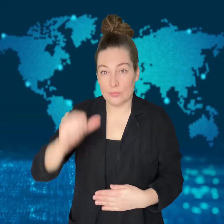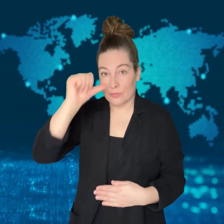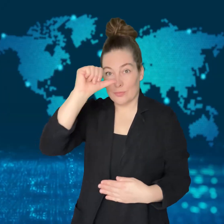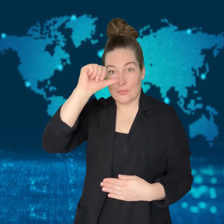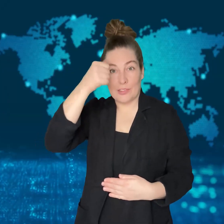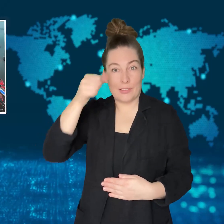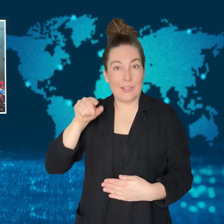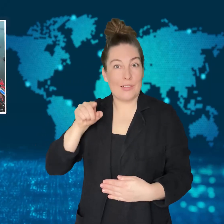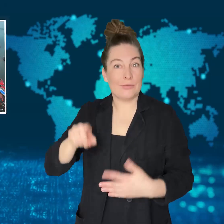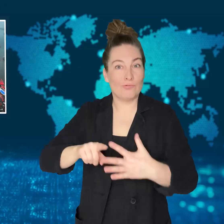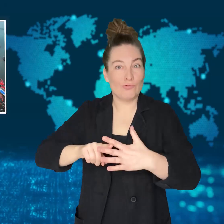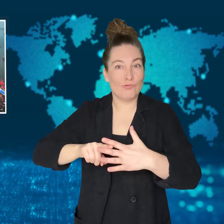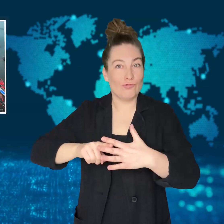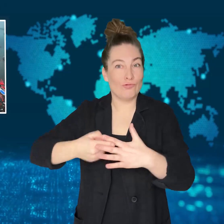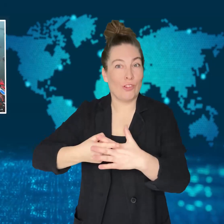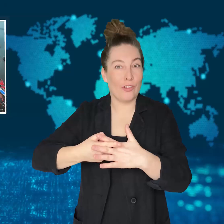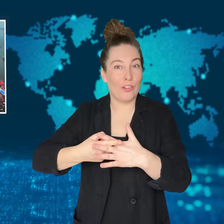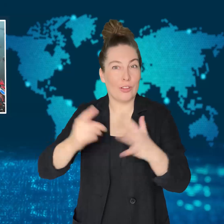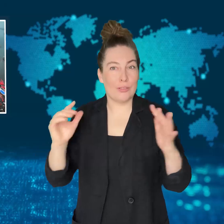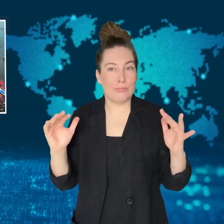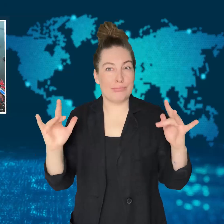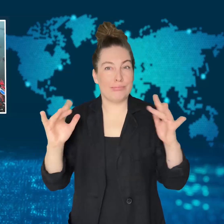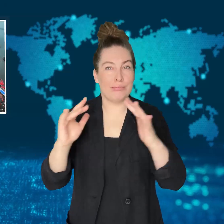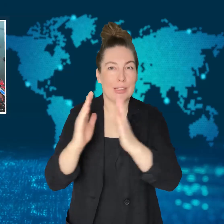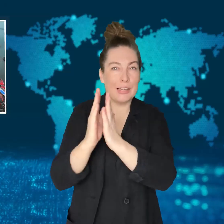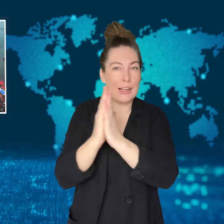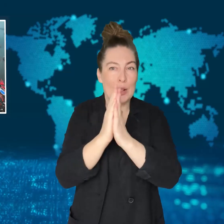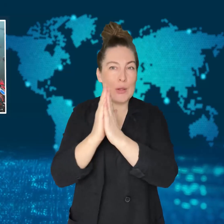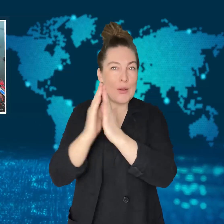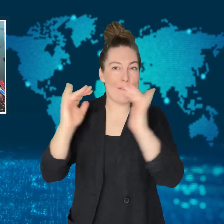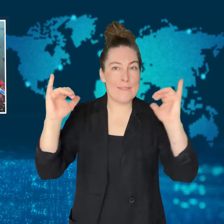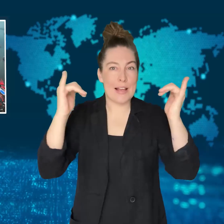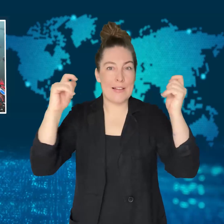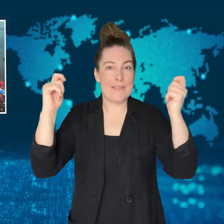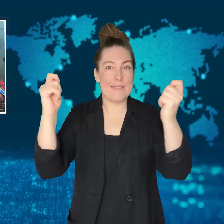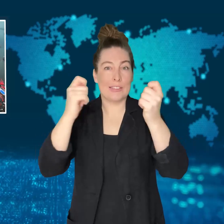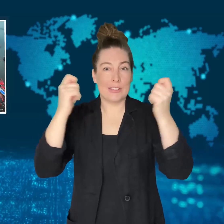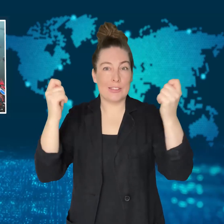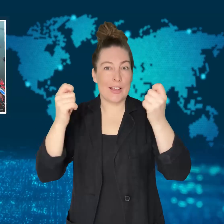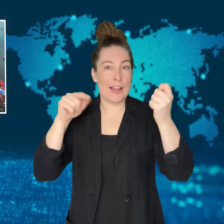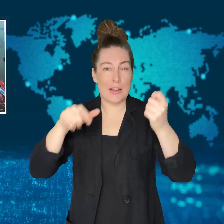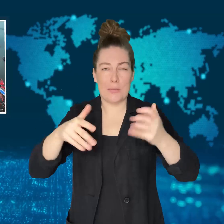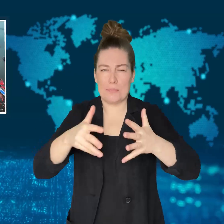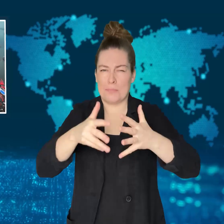[MONIKA]: The world's largest religious